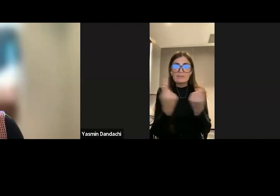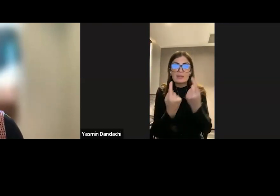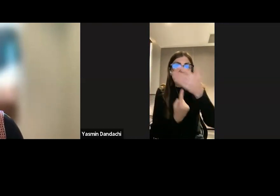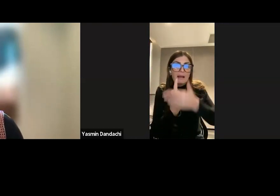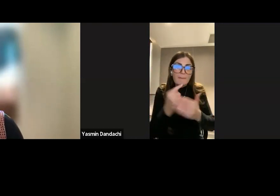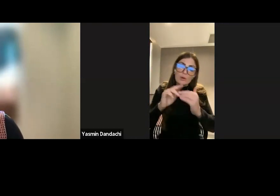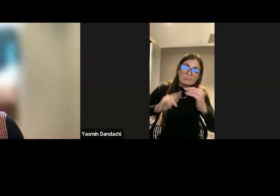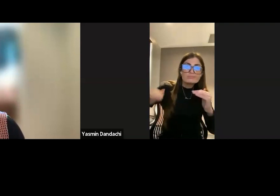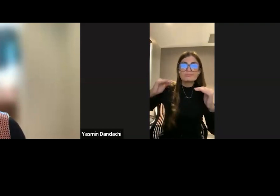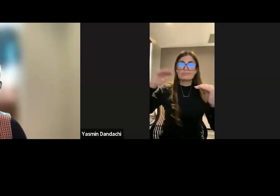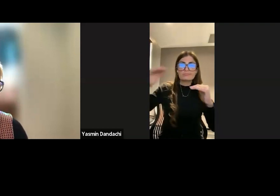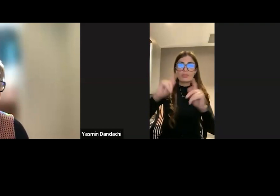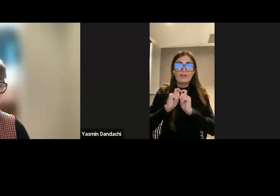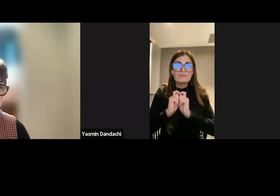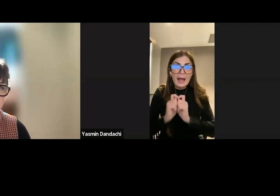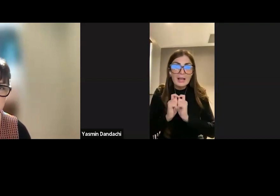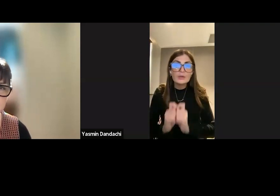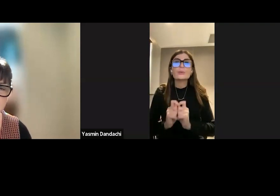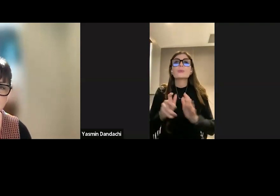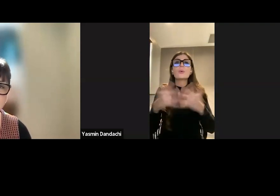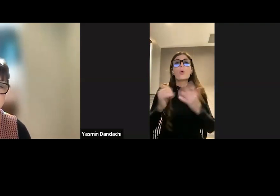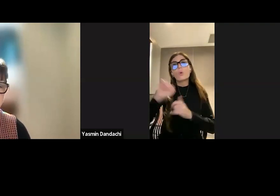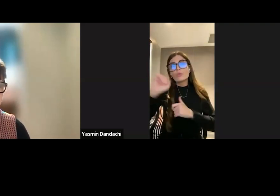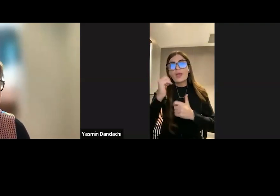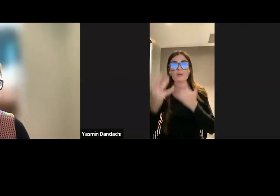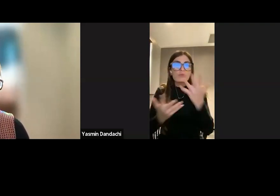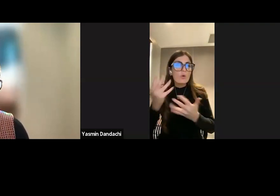their value or enhance their performance.